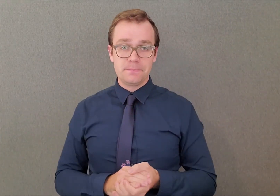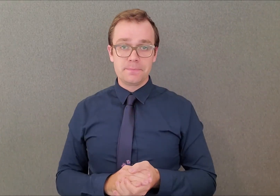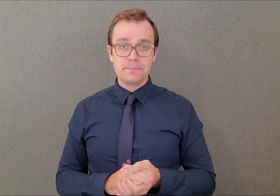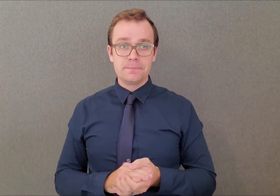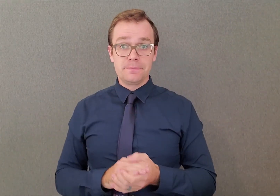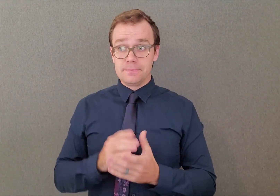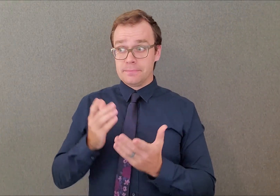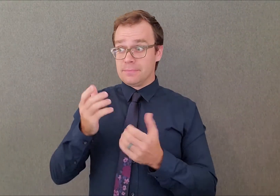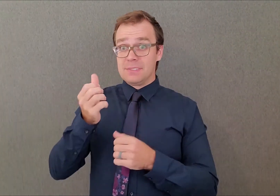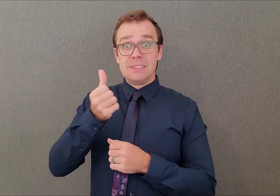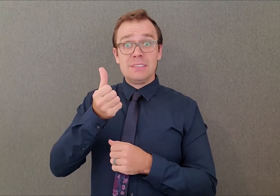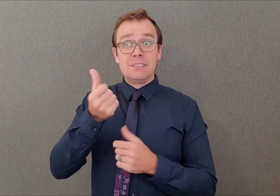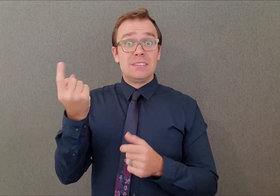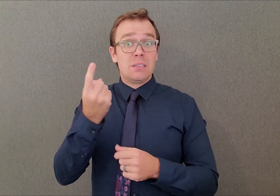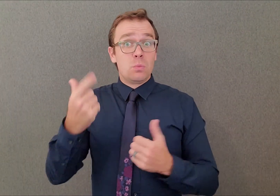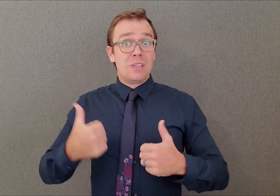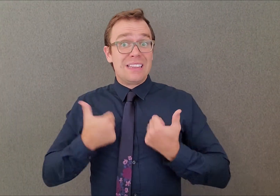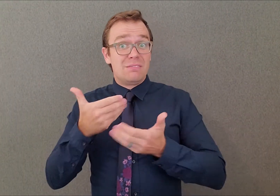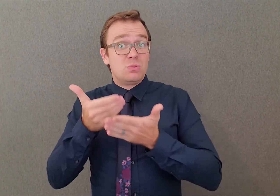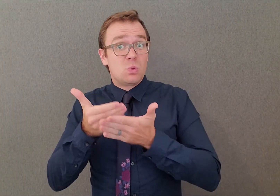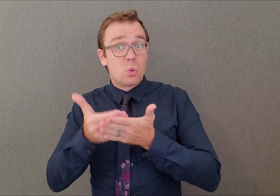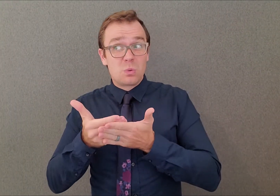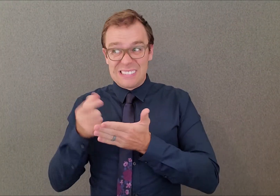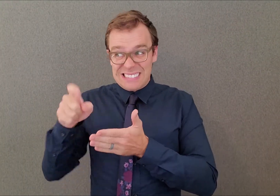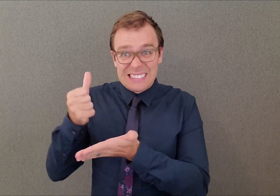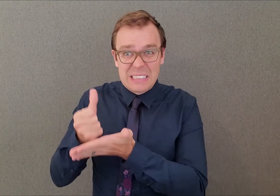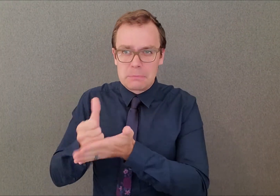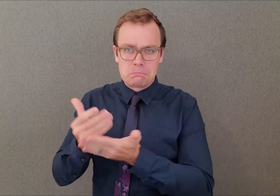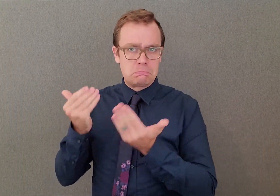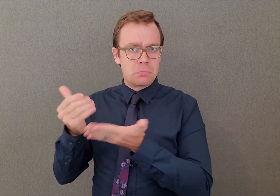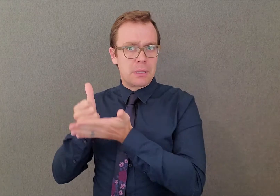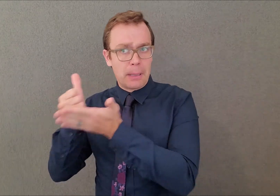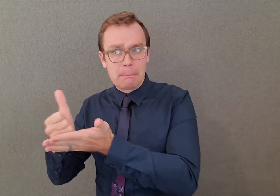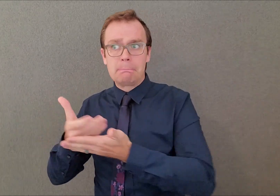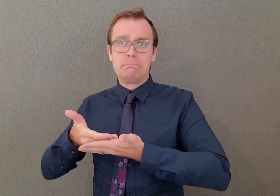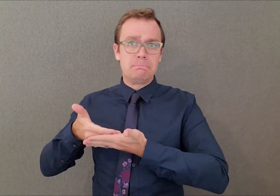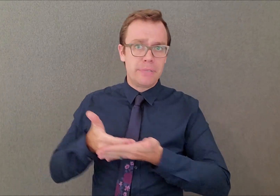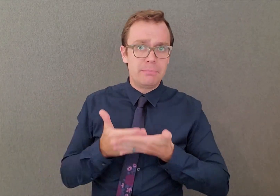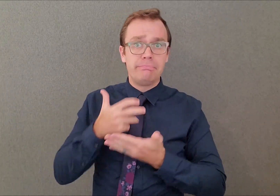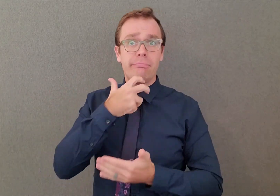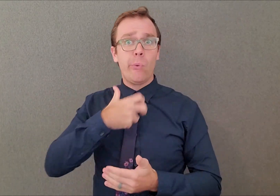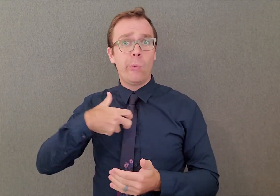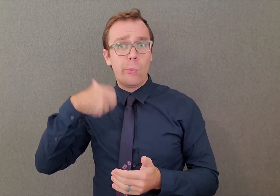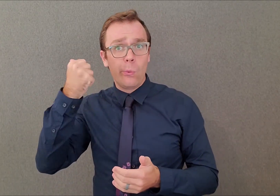Help a neighbor who may require special assistance, infants, elderly people,